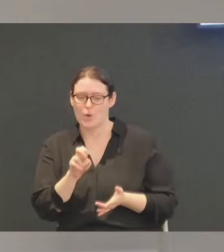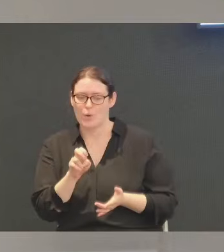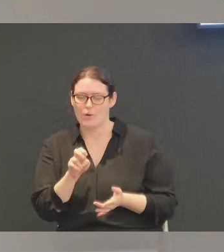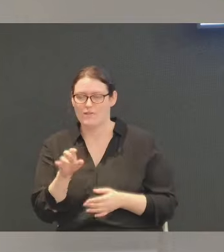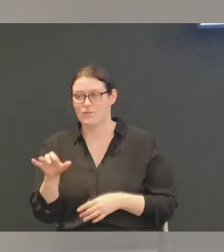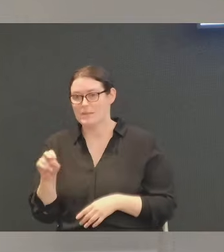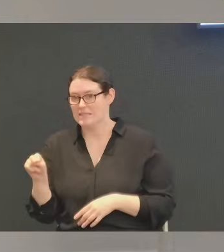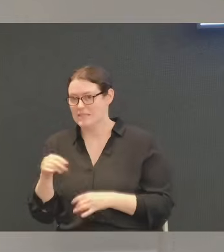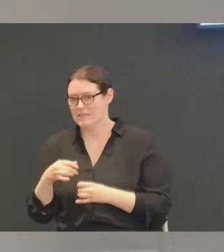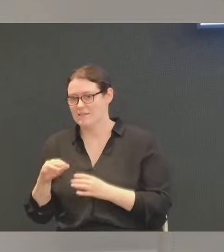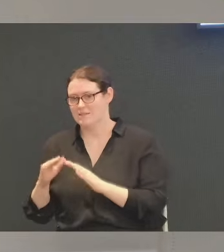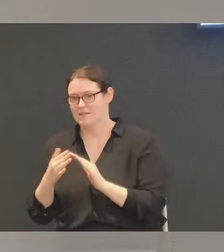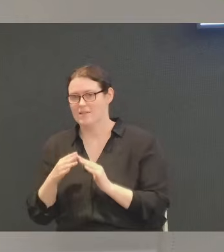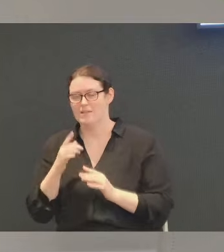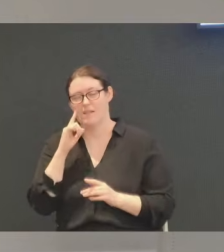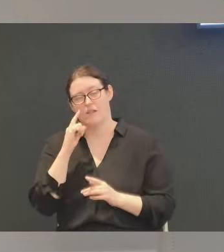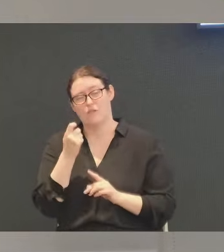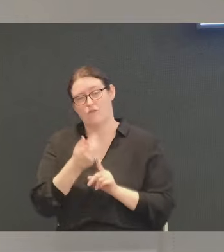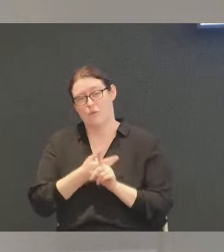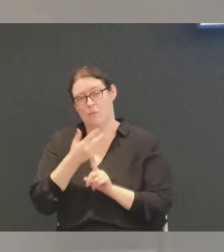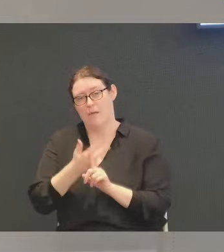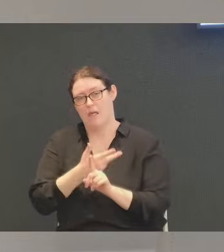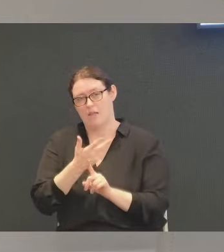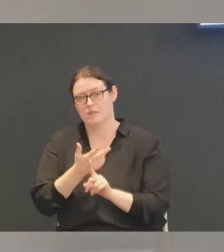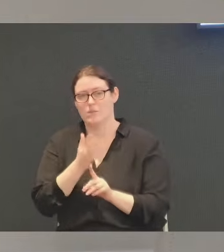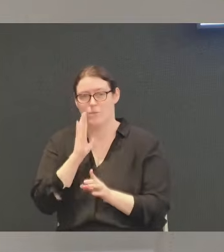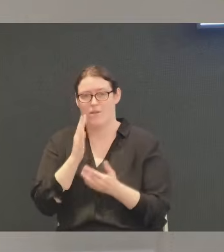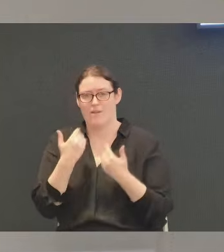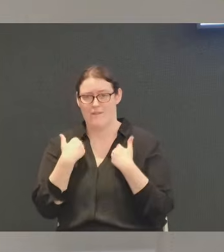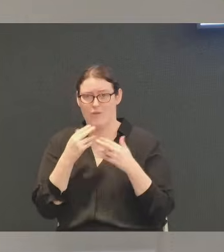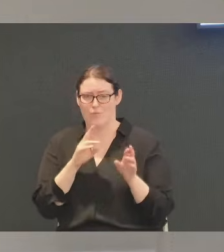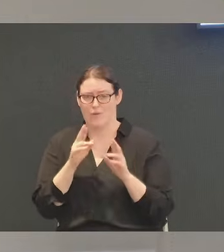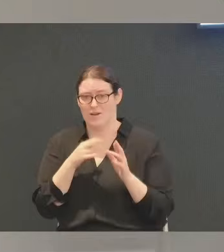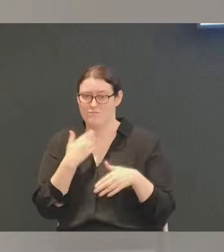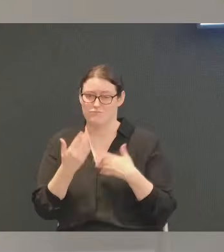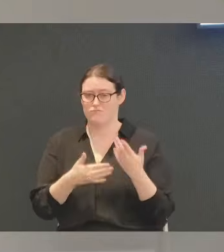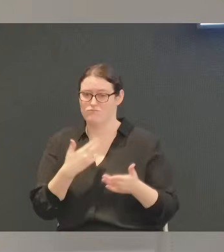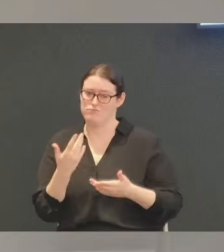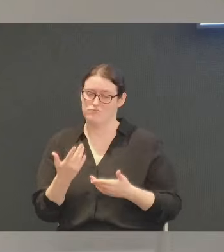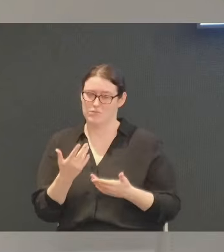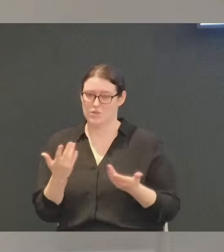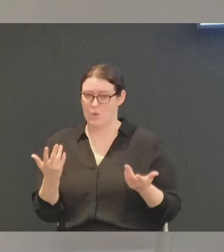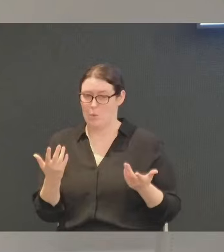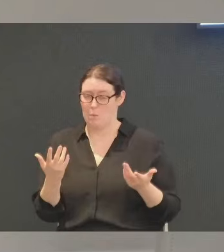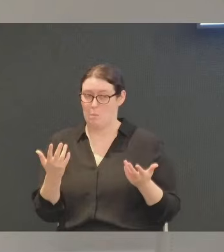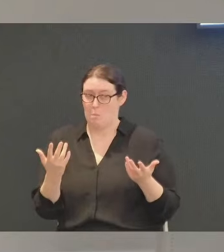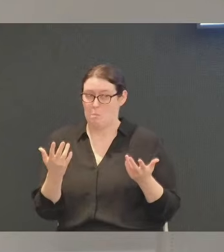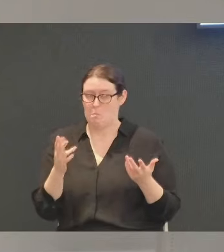he's thinking in a couple months he'll have it ready to go. So that would be it sounds like a